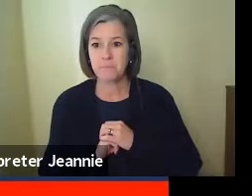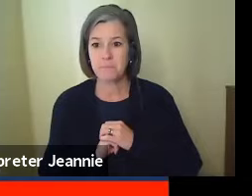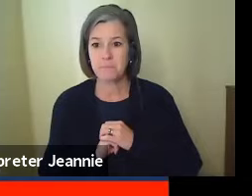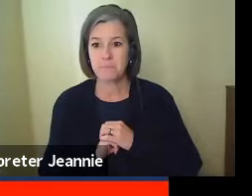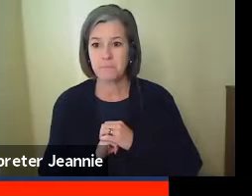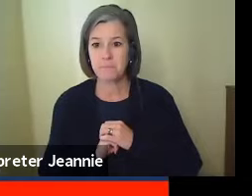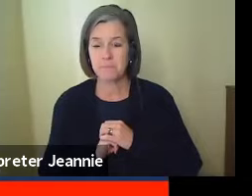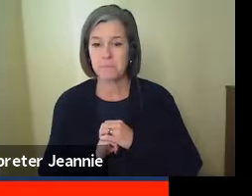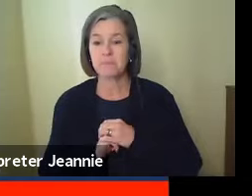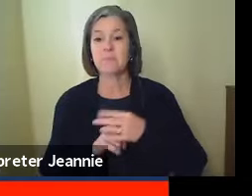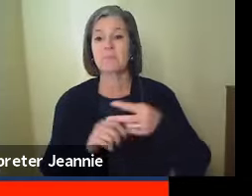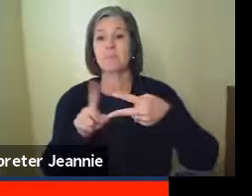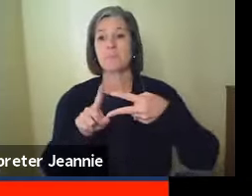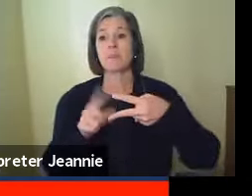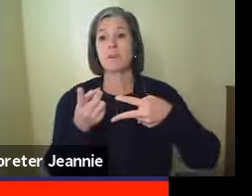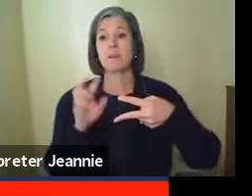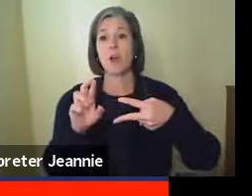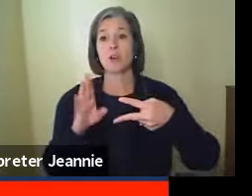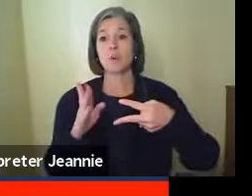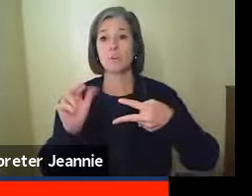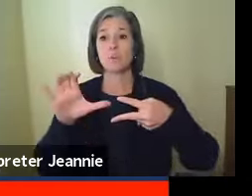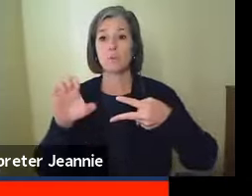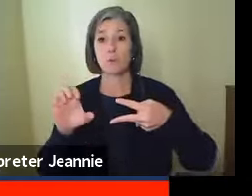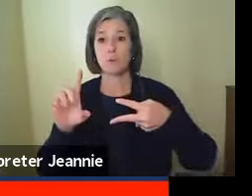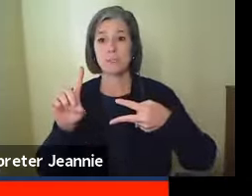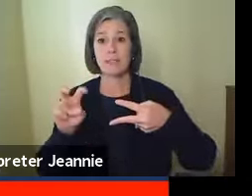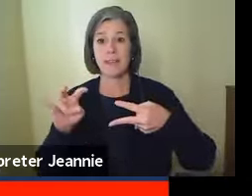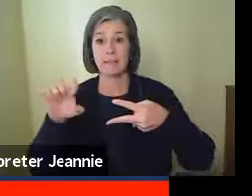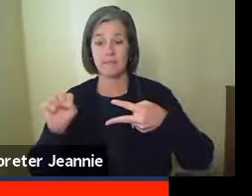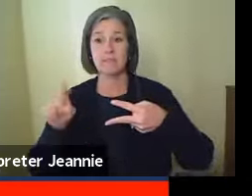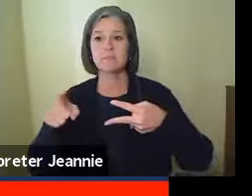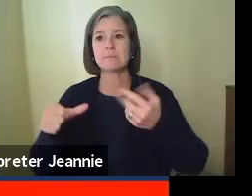I want to introduce Dr. Bruce Davis who is the Deputy Commissioner of Clinical Services